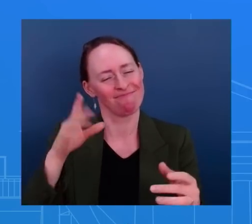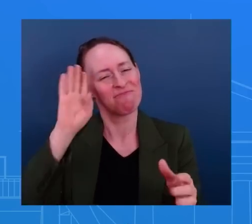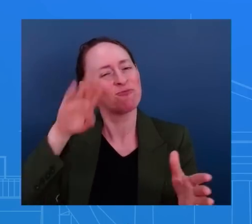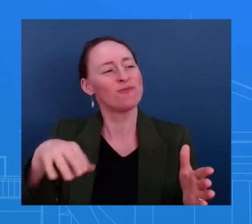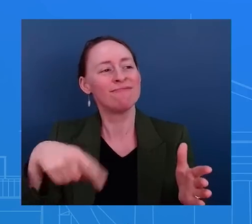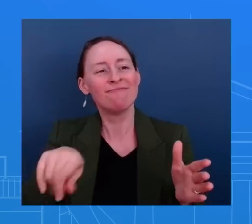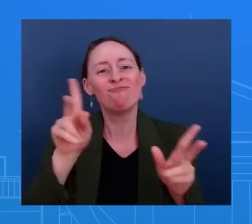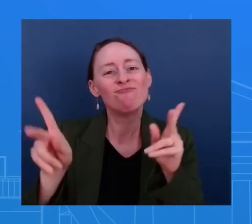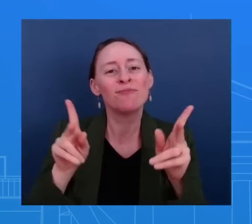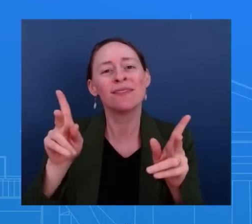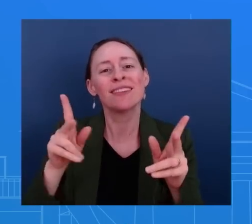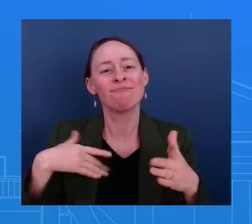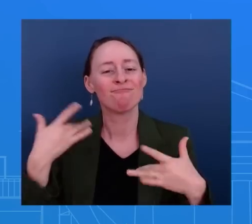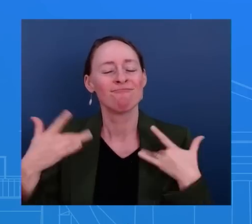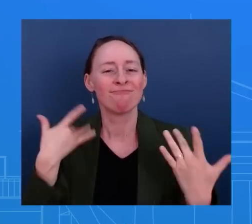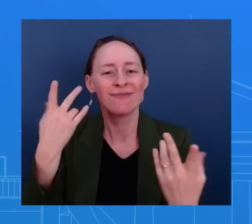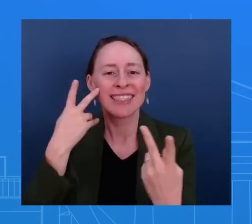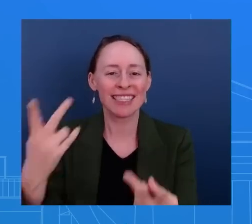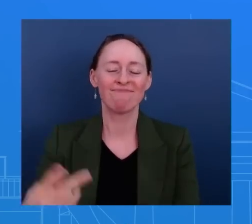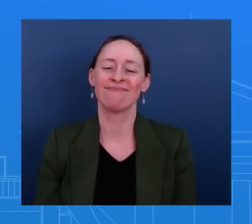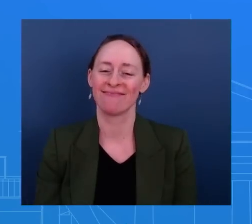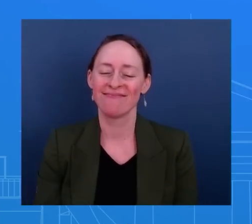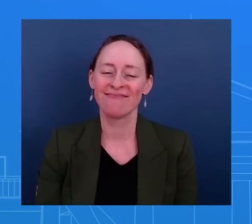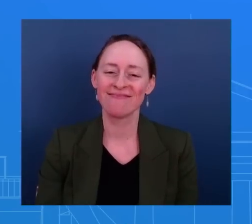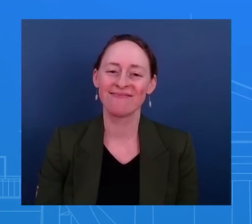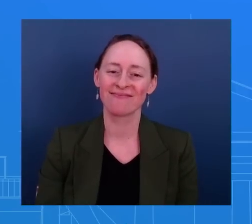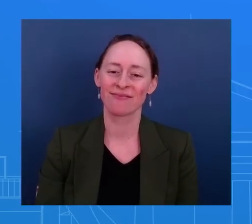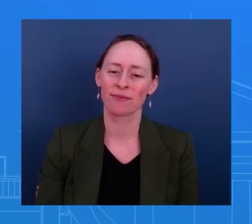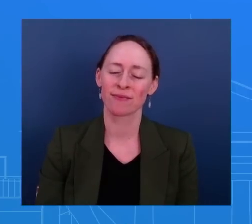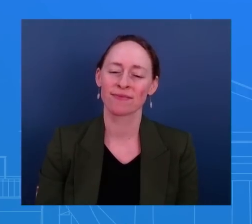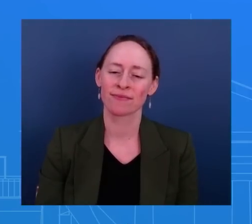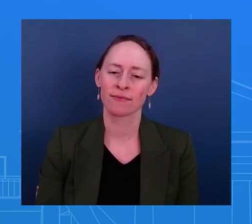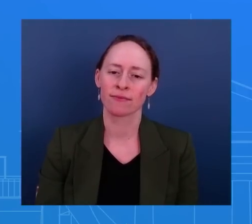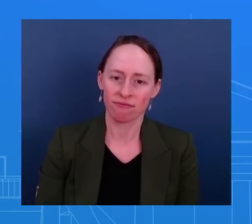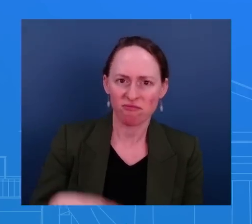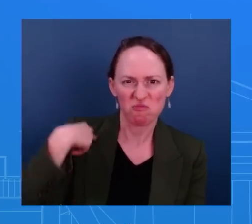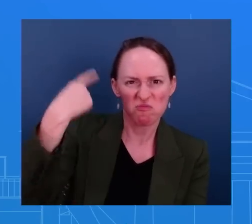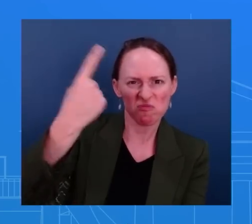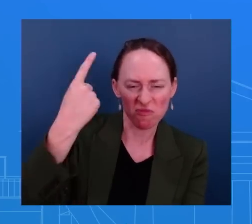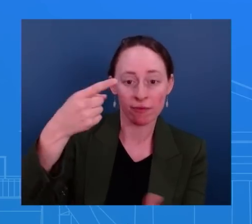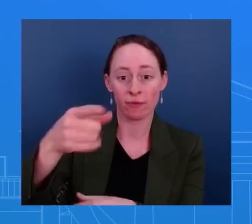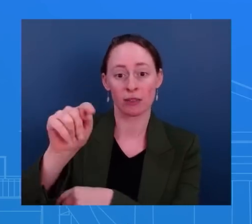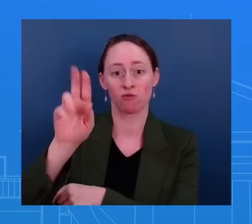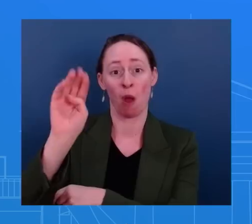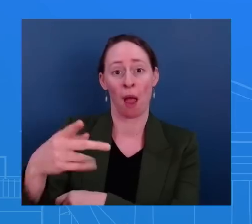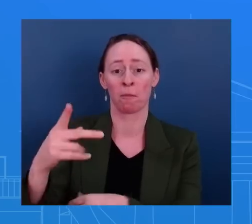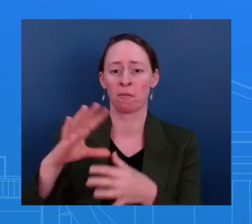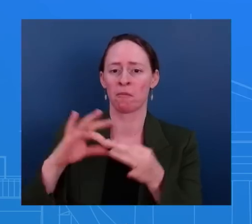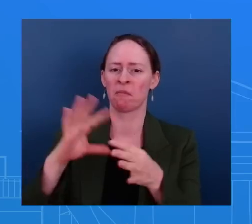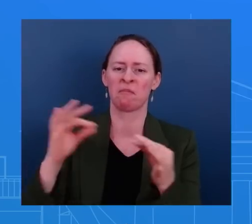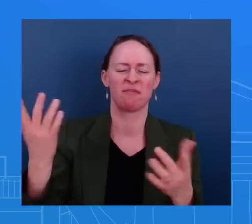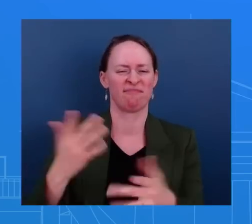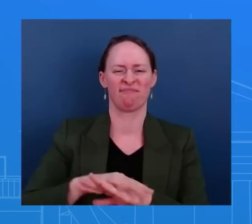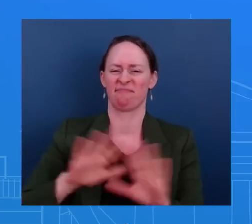Ms. Jean-Pierre: Yeah. The Press: Trump was the first to endorse eliminating taxes on tips. He's accusing Vice President Harris of stealing his idea.